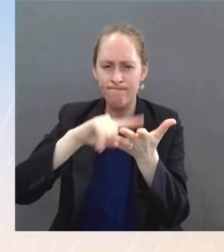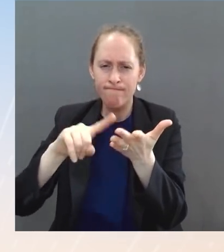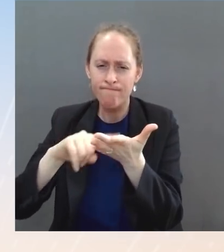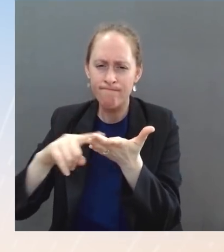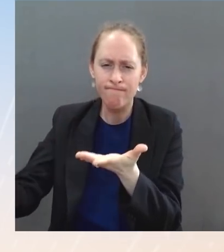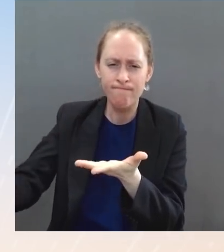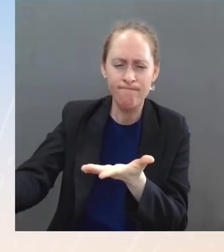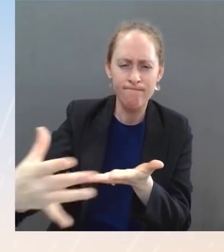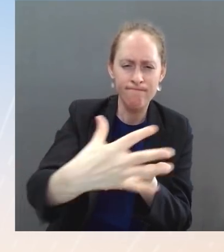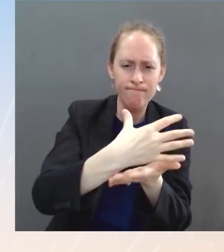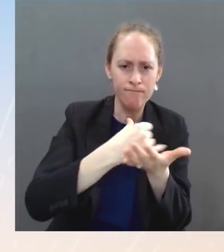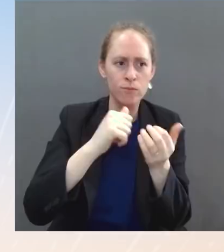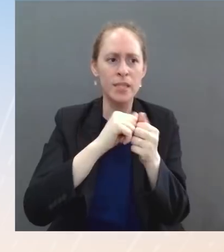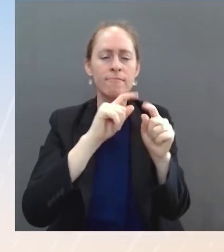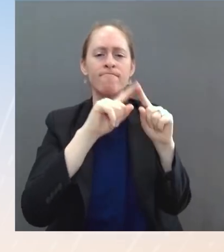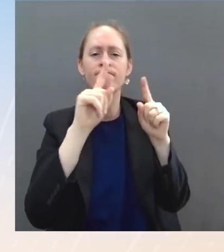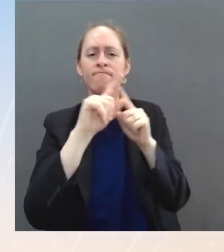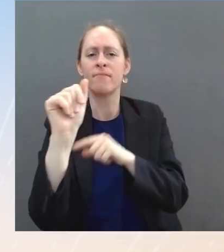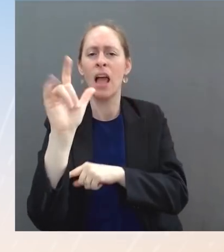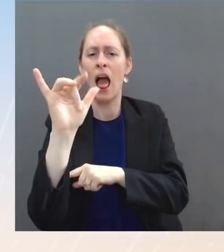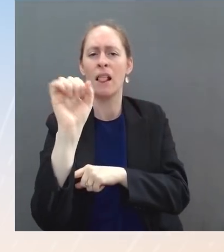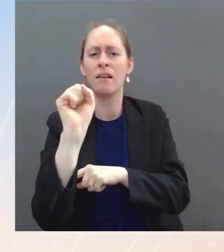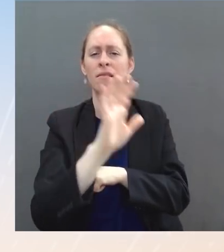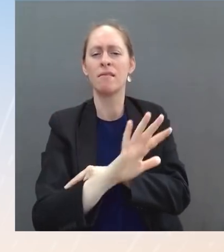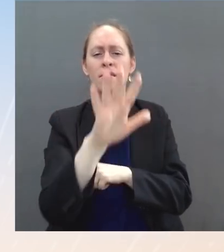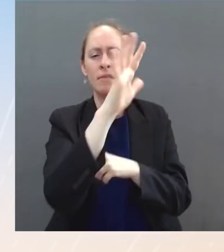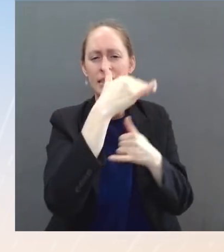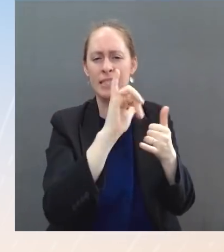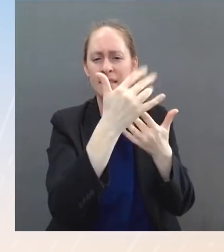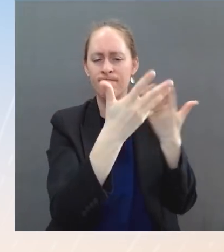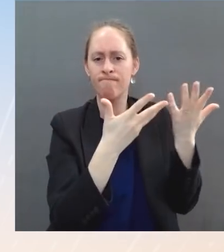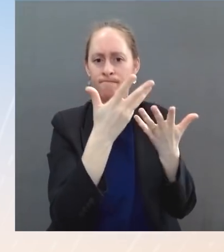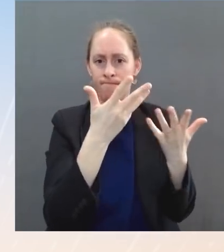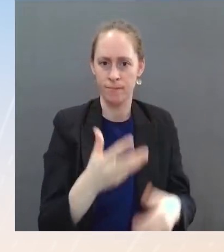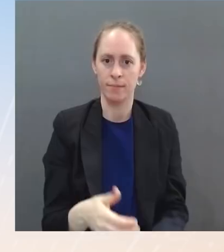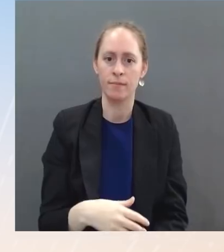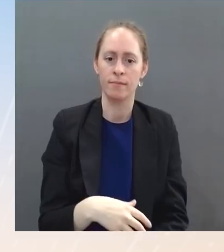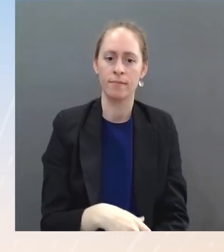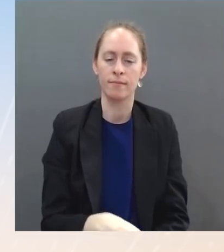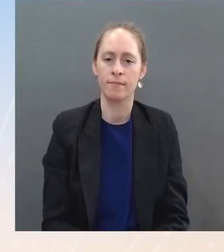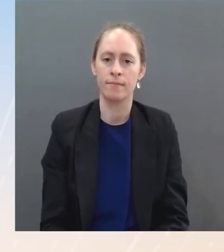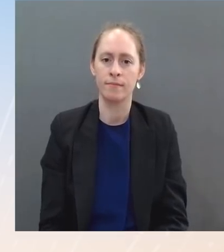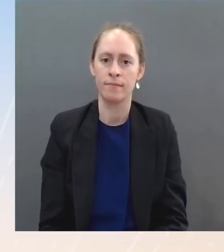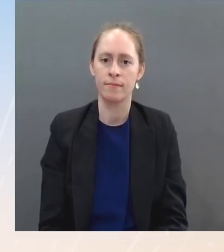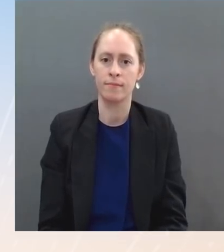But I would also note, Mary -- to go back to your earlier question -- that the fact that we're seeing these horrific images